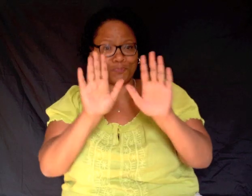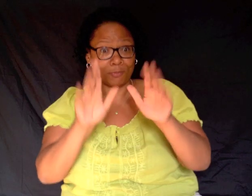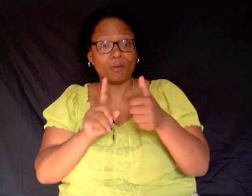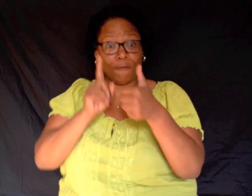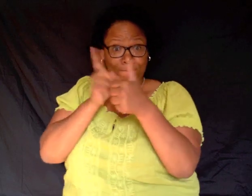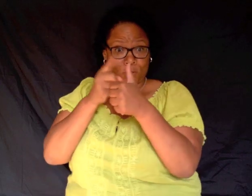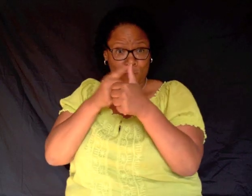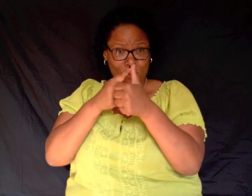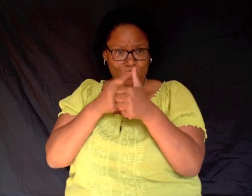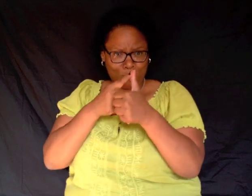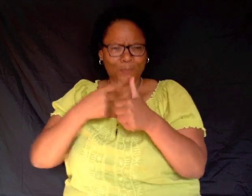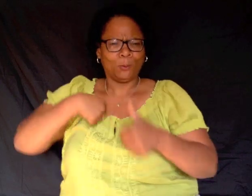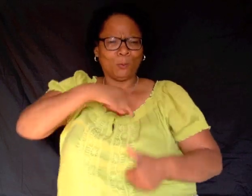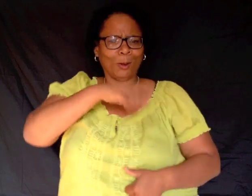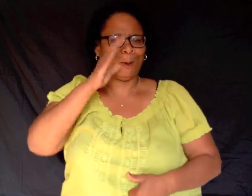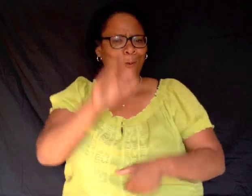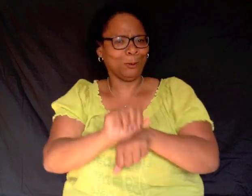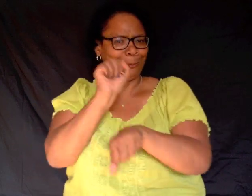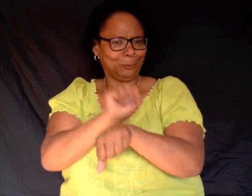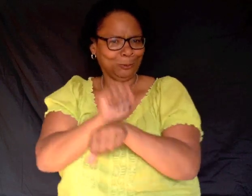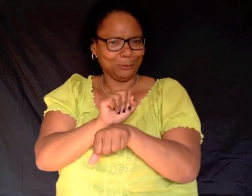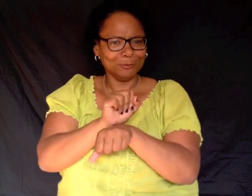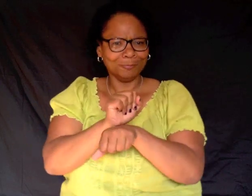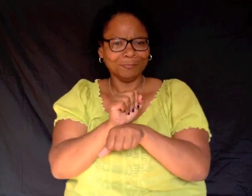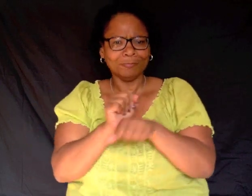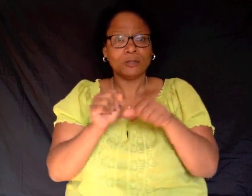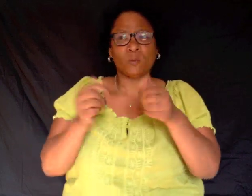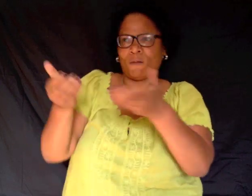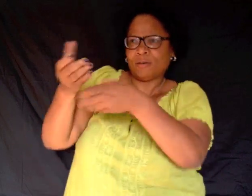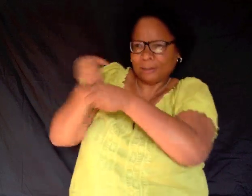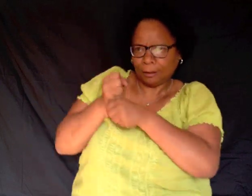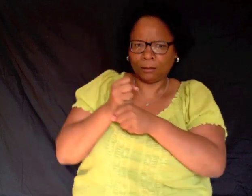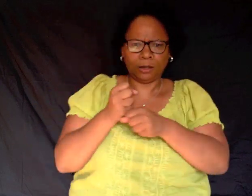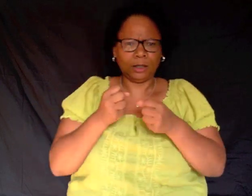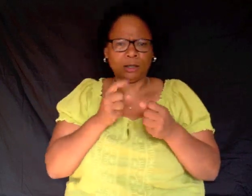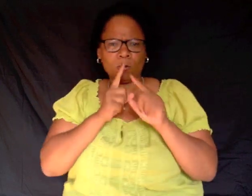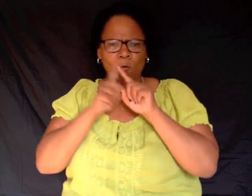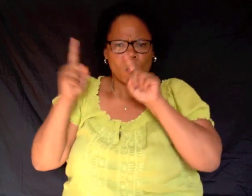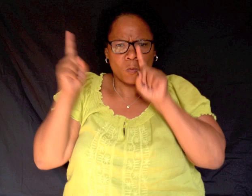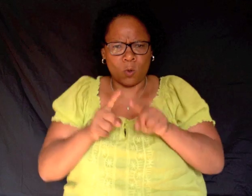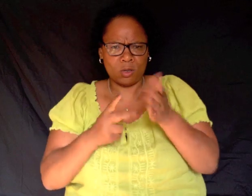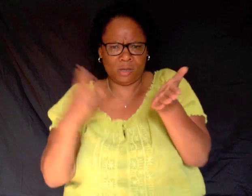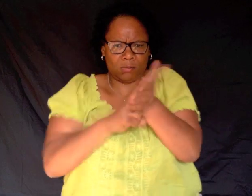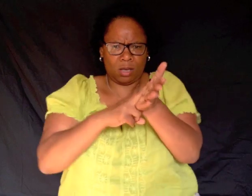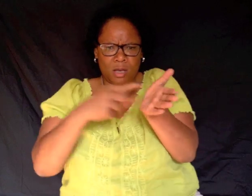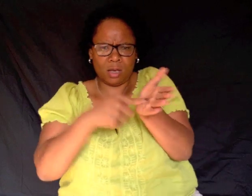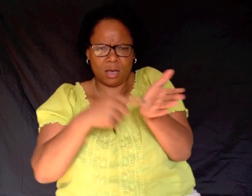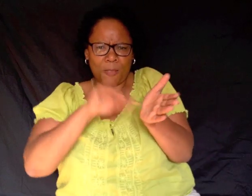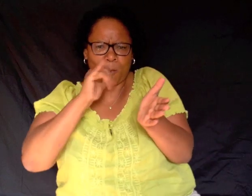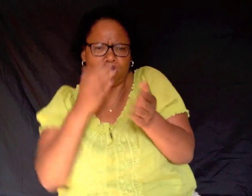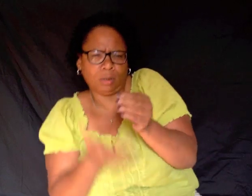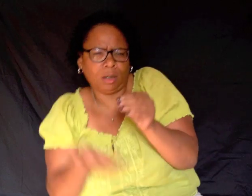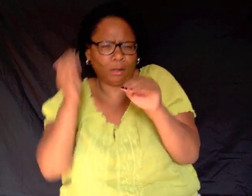First, we will work to have an executive order signed